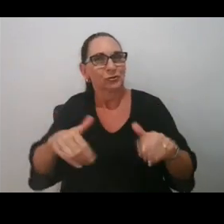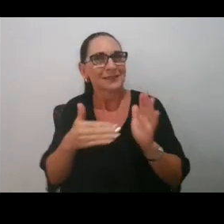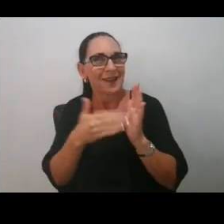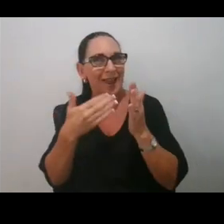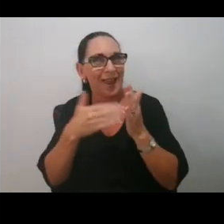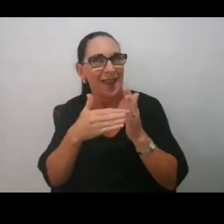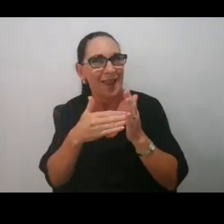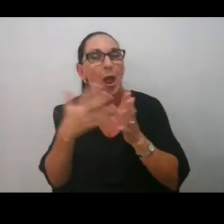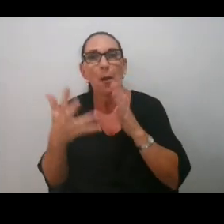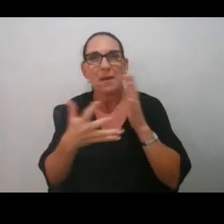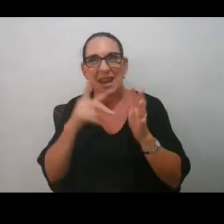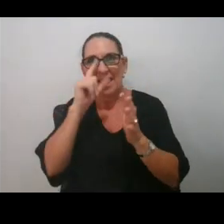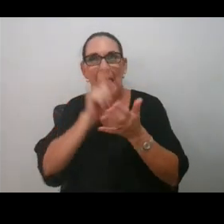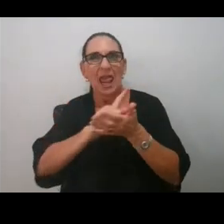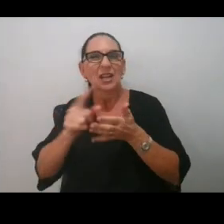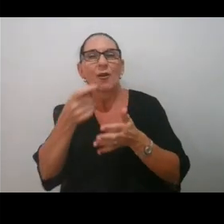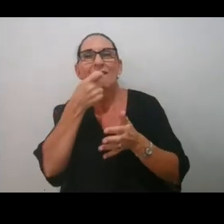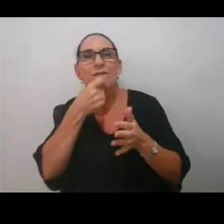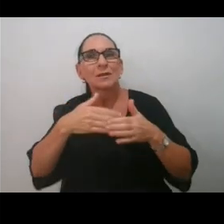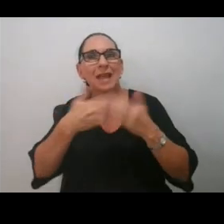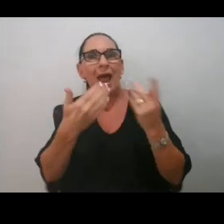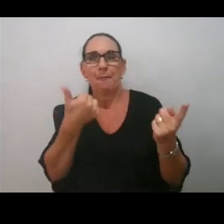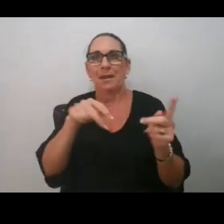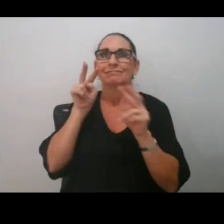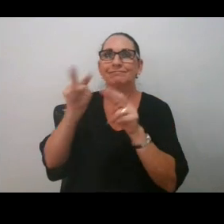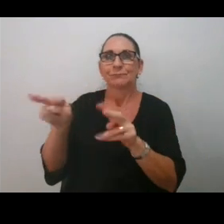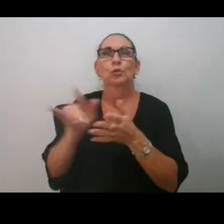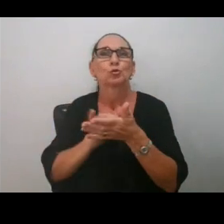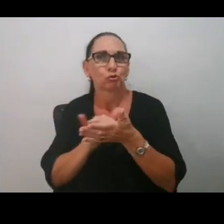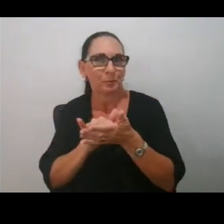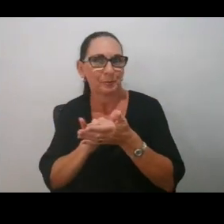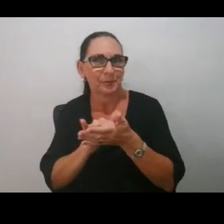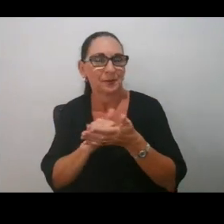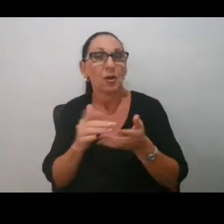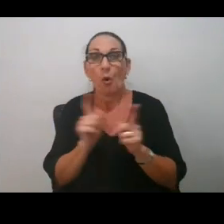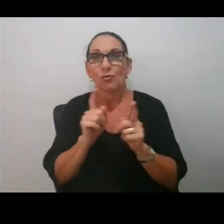a few days time you'll also be able to access that through our community legal education